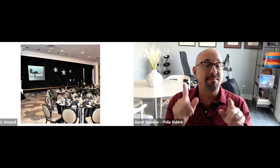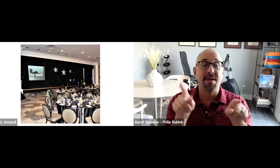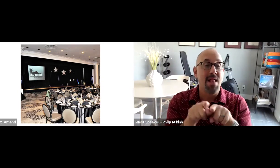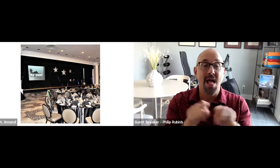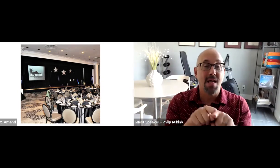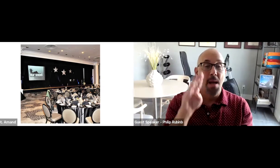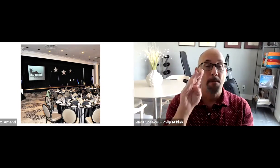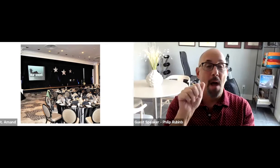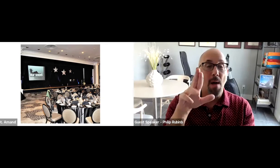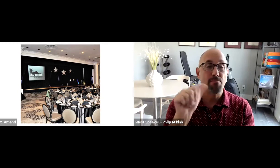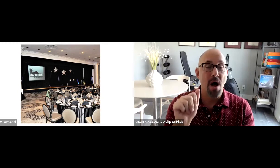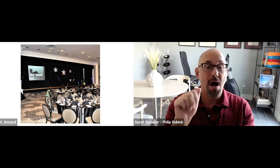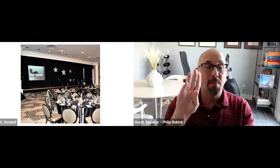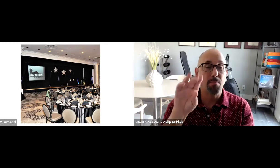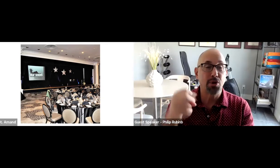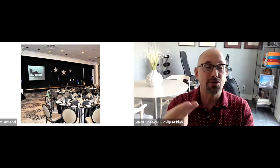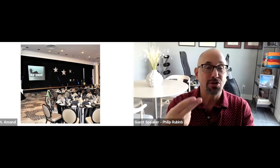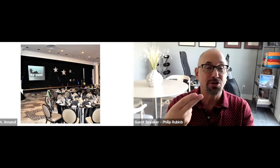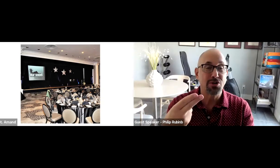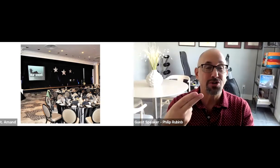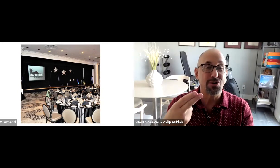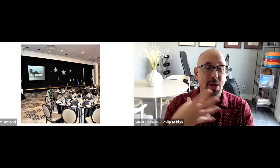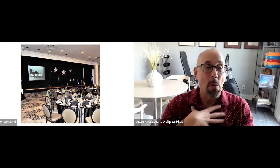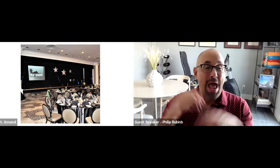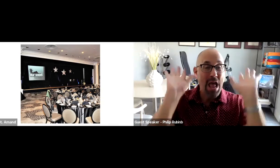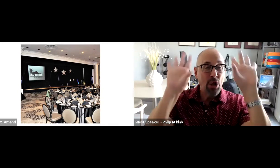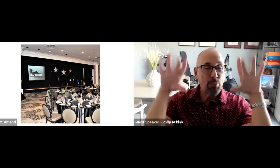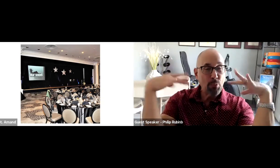and Guy made him look-- made him up